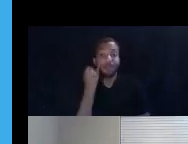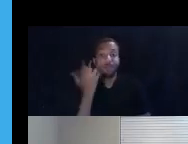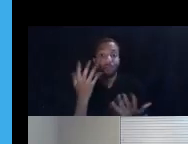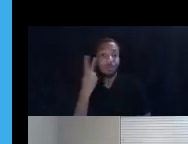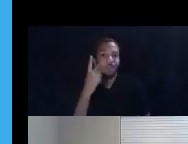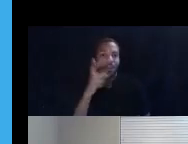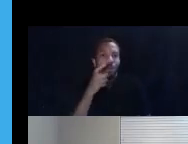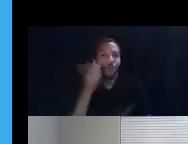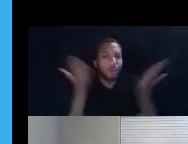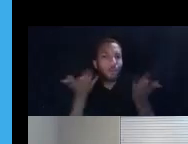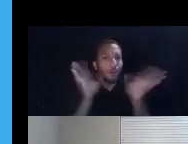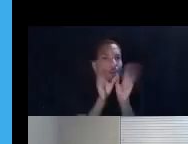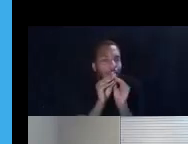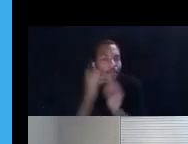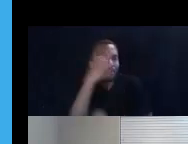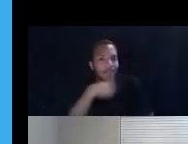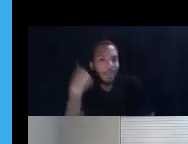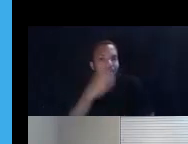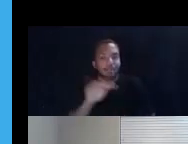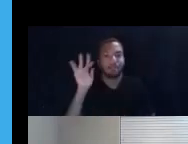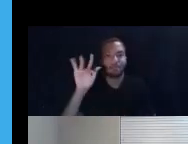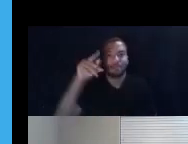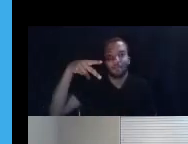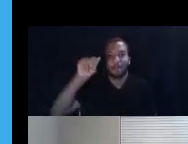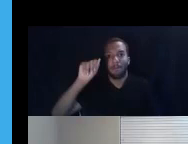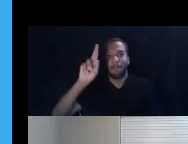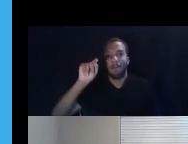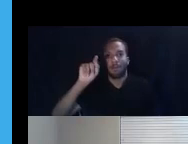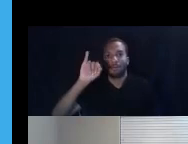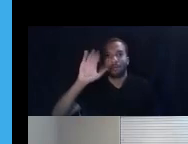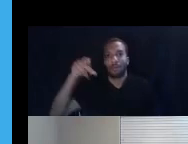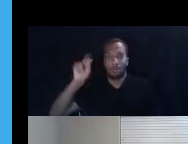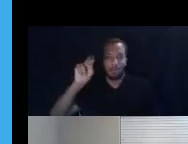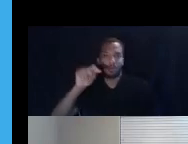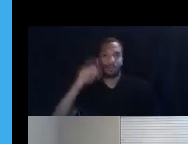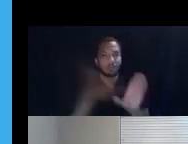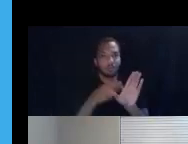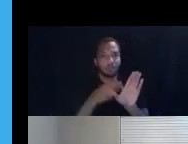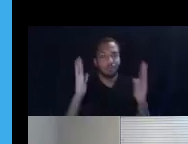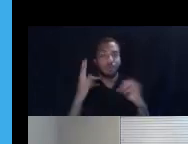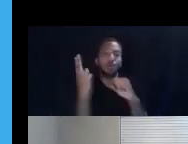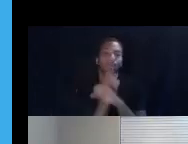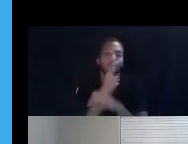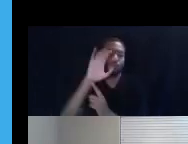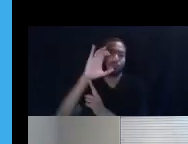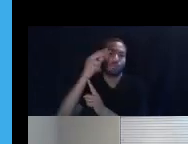And then if you have any questions, concerns, please feel free to use the chat box. We do have folks who will be monitoring that throughout the session.